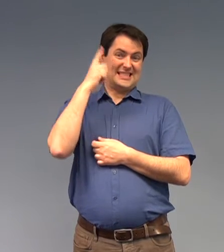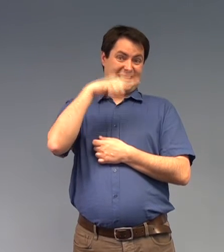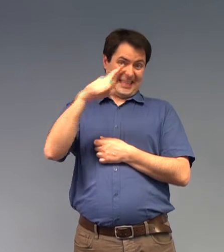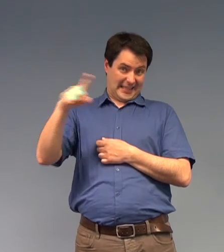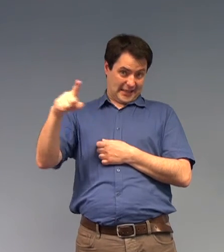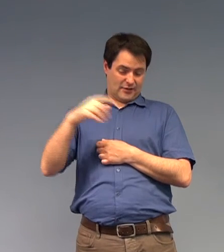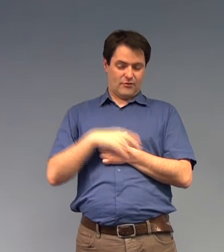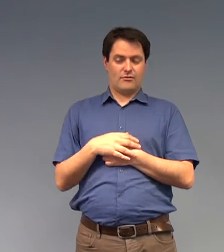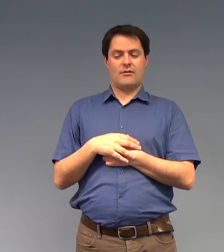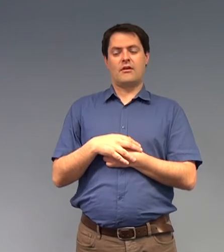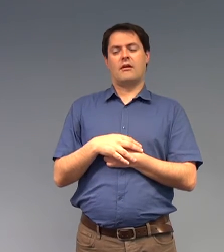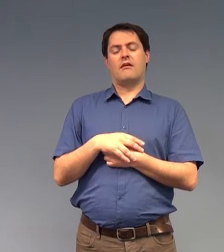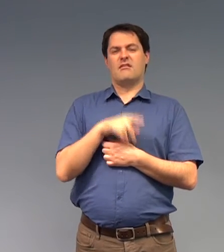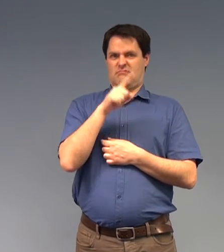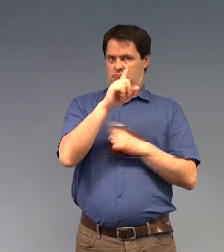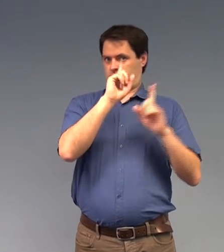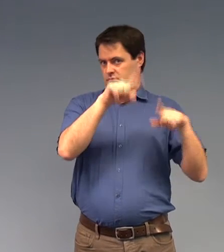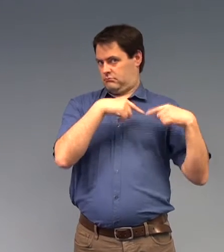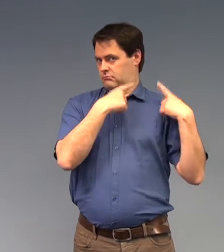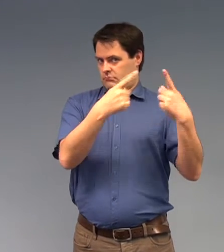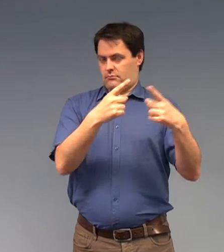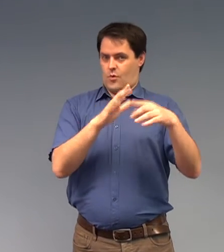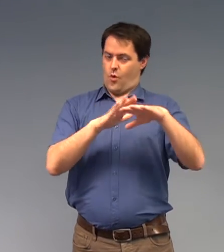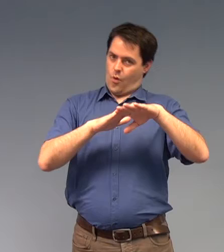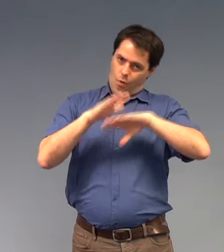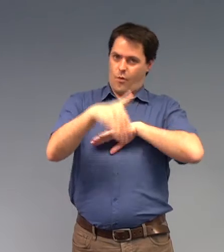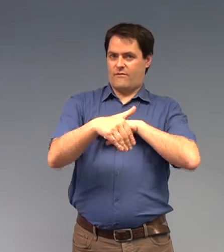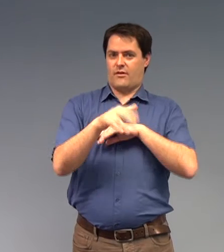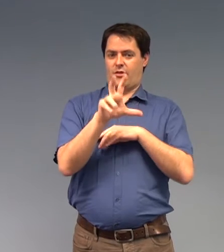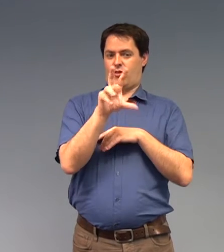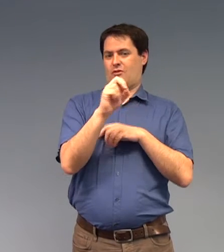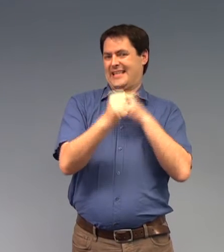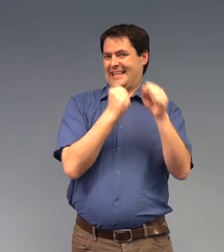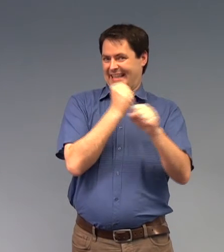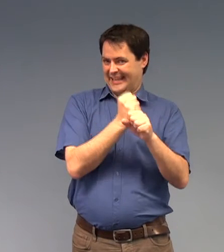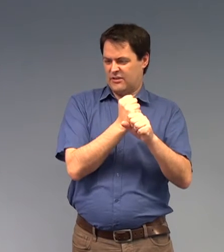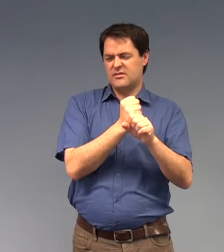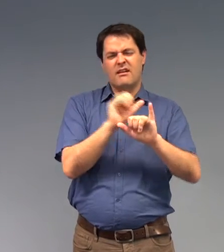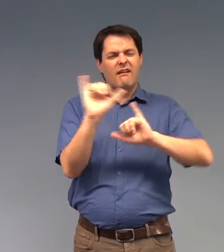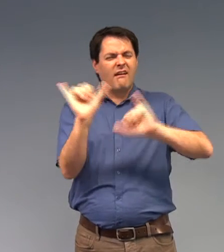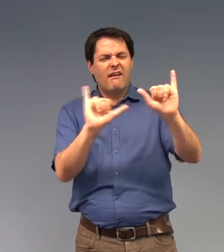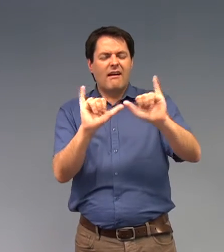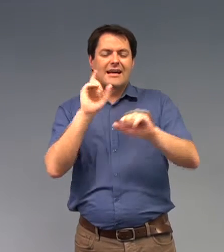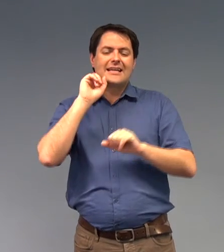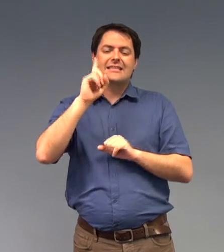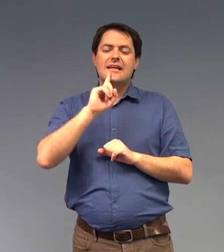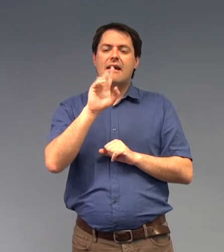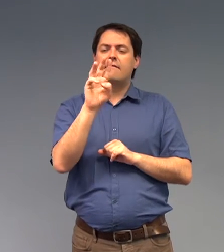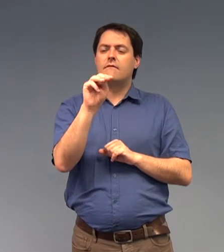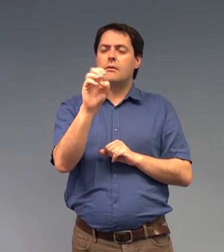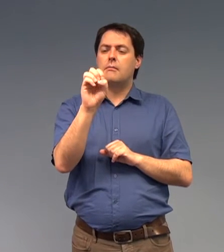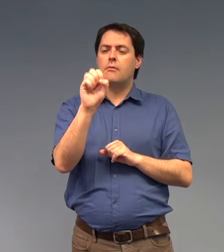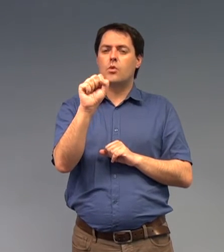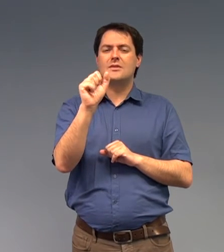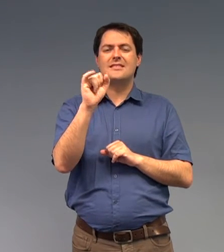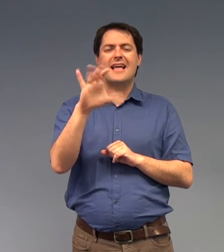One of which is still running, called "See Hear." And it's been going for over 30 years now.